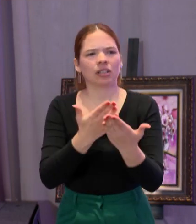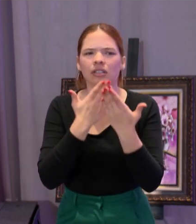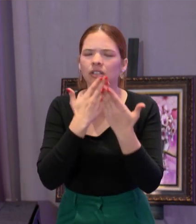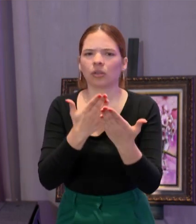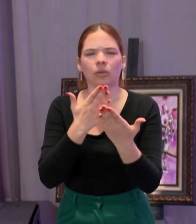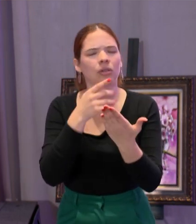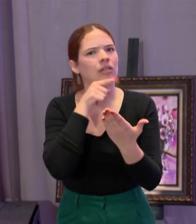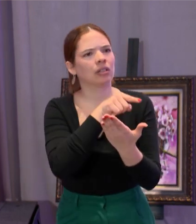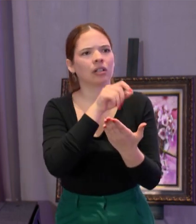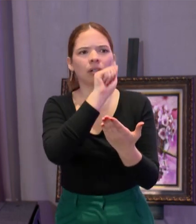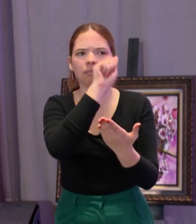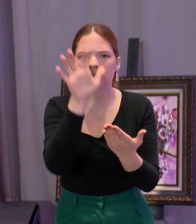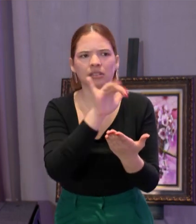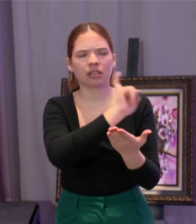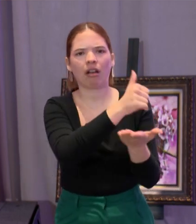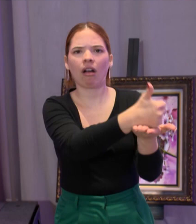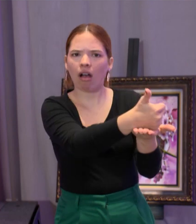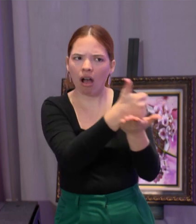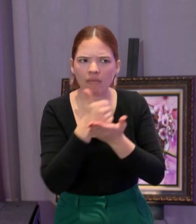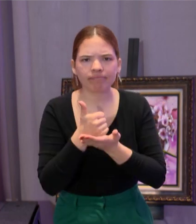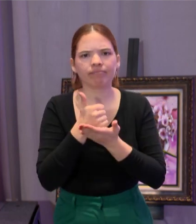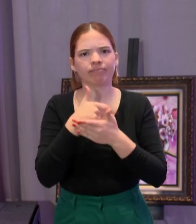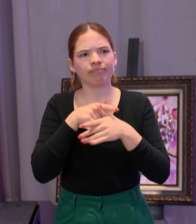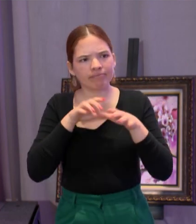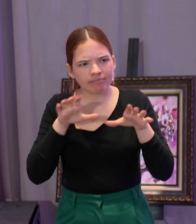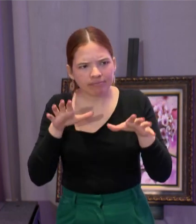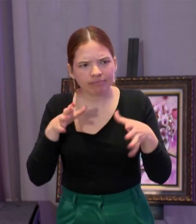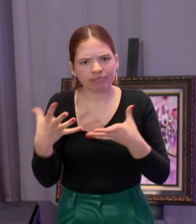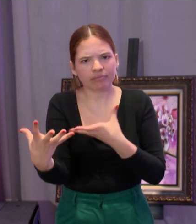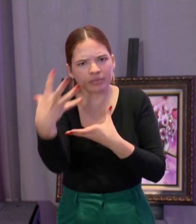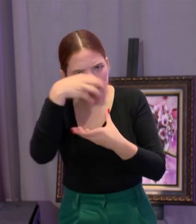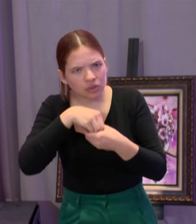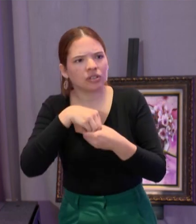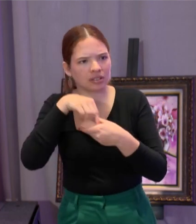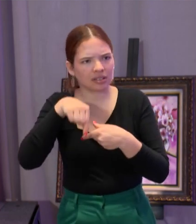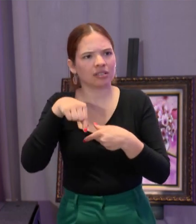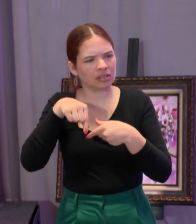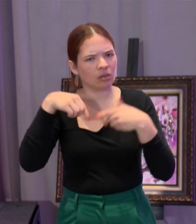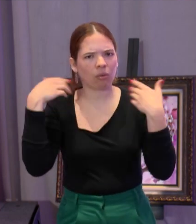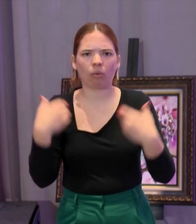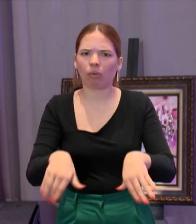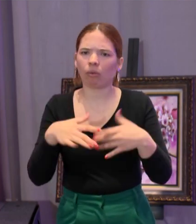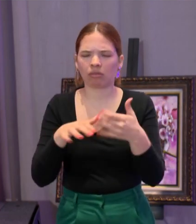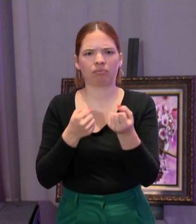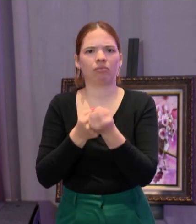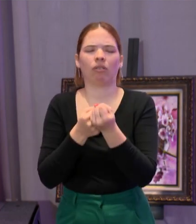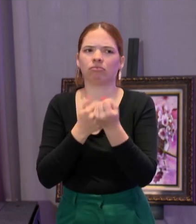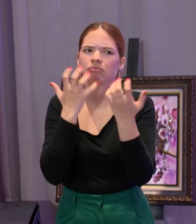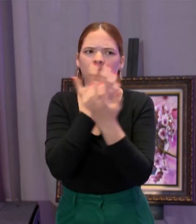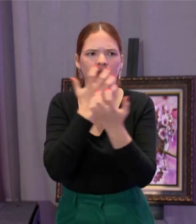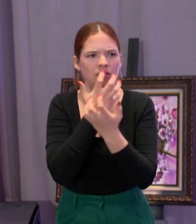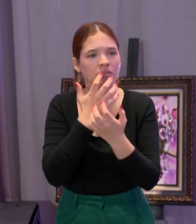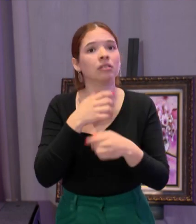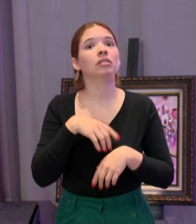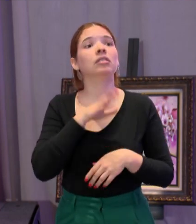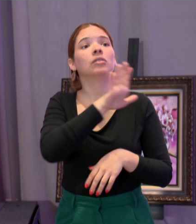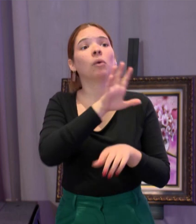AMAZON TO HELPING CONTINUE TO BRING THAT COMMUNITY INVOLVEMENT WITH THE FESTIVAL. SO THANK YOU VERY MUCH. AND IF YOU ORDER YOUR BLOSSOM DETAILS, MAYBE THEY'LL BE